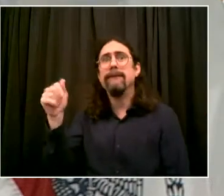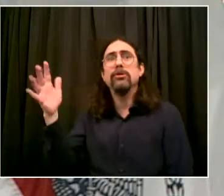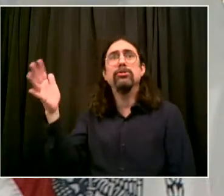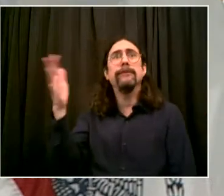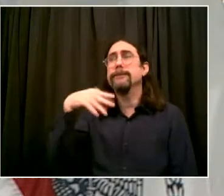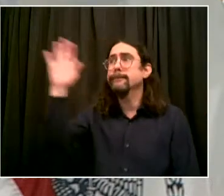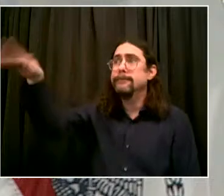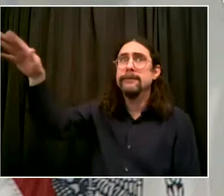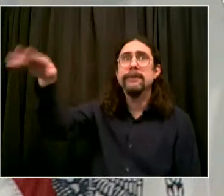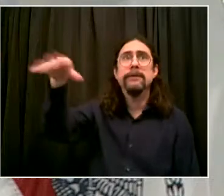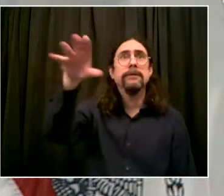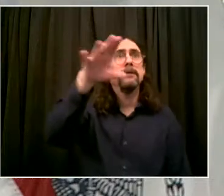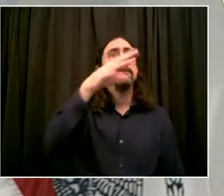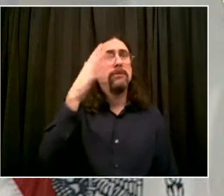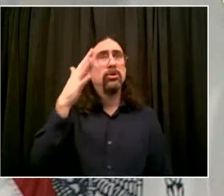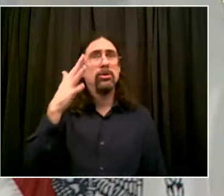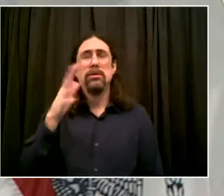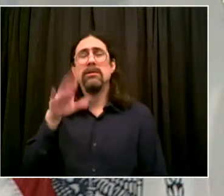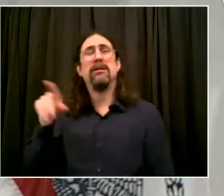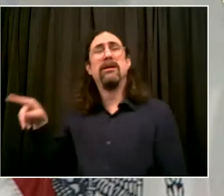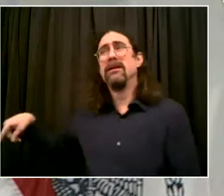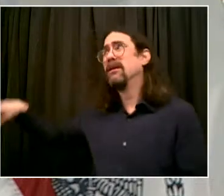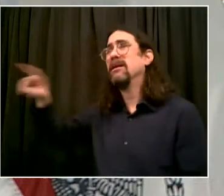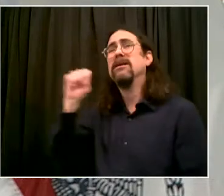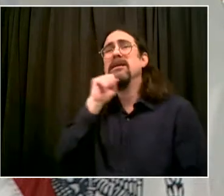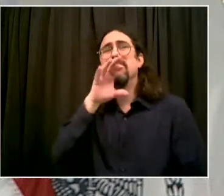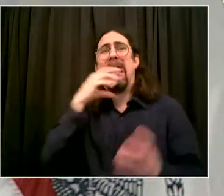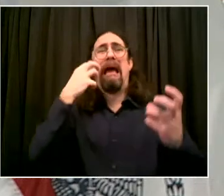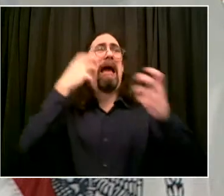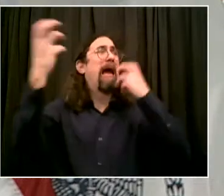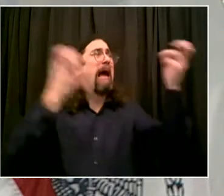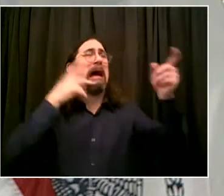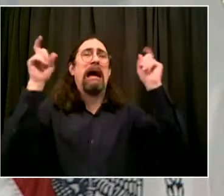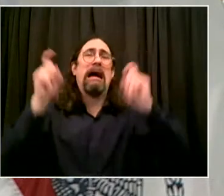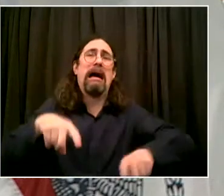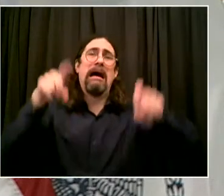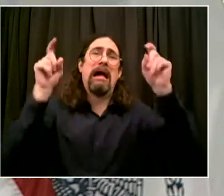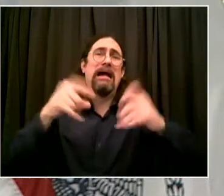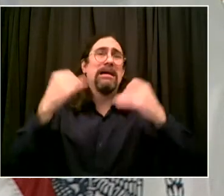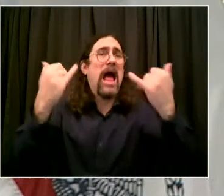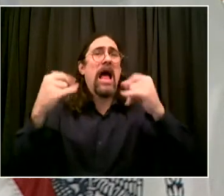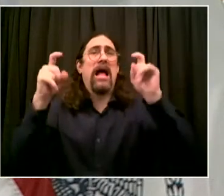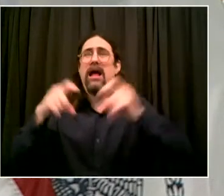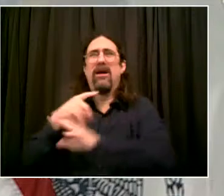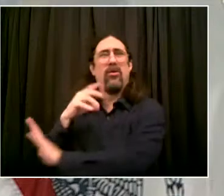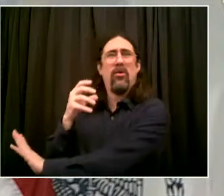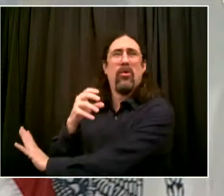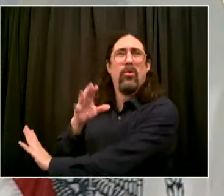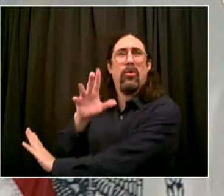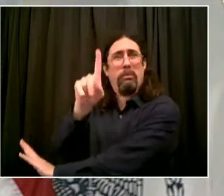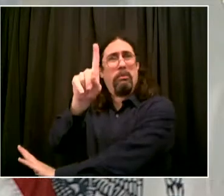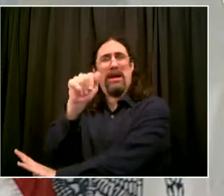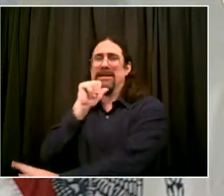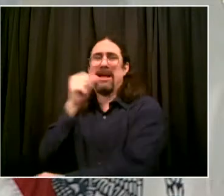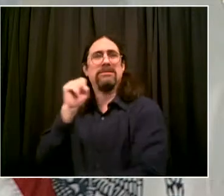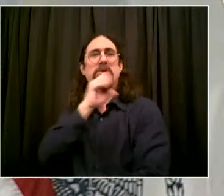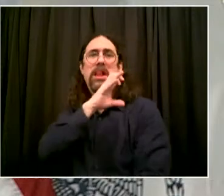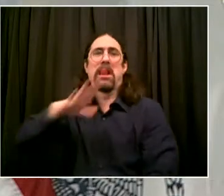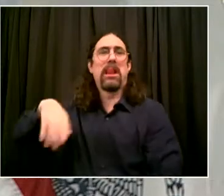THHEIR LIVEES WERE IN DANGER AND THEY WERE RIGHT.